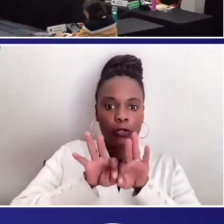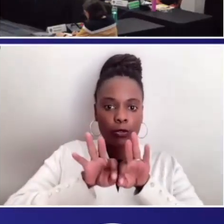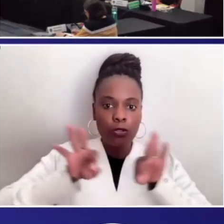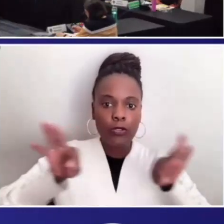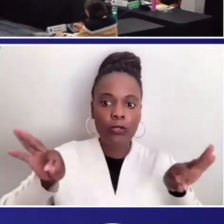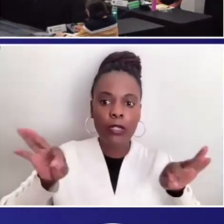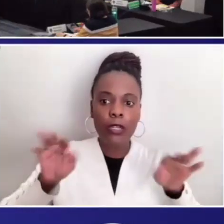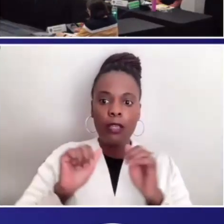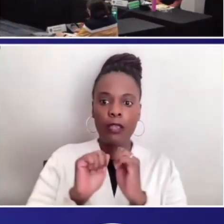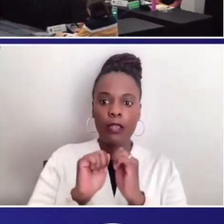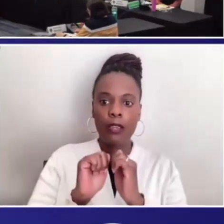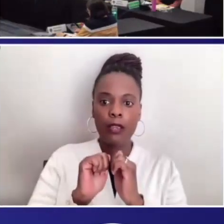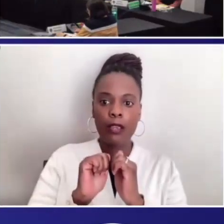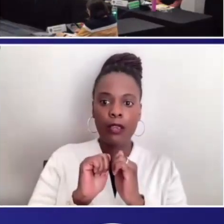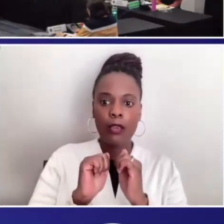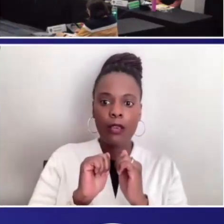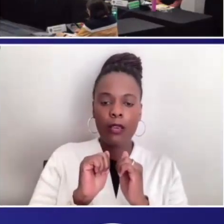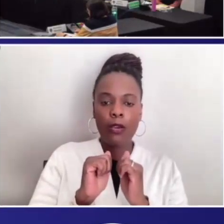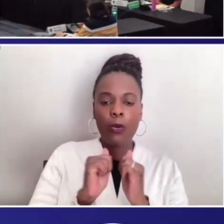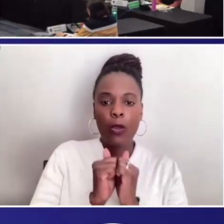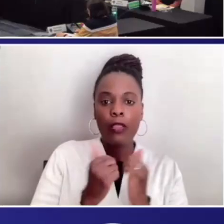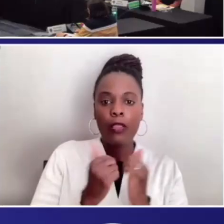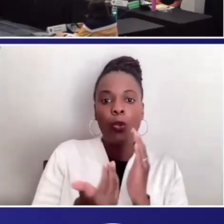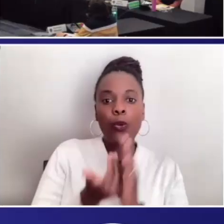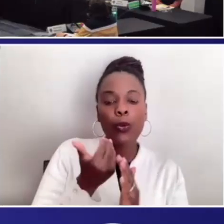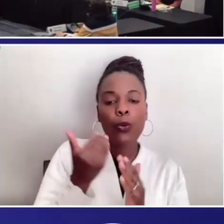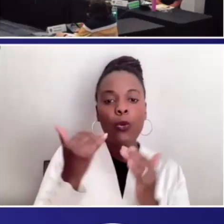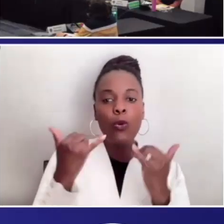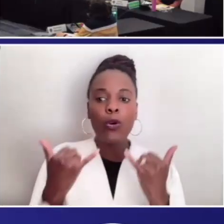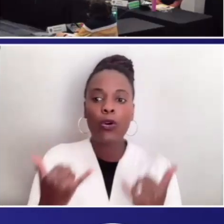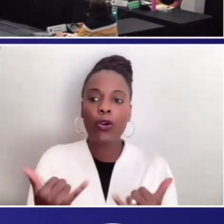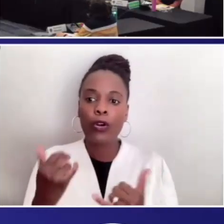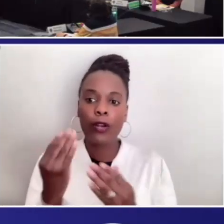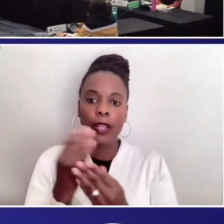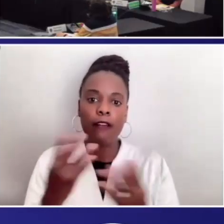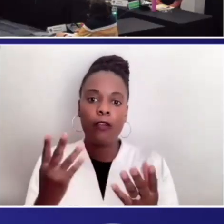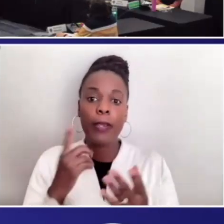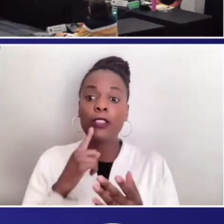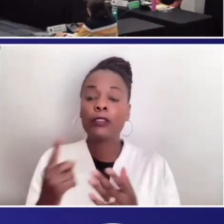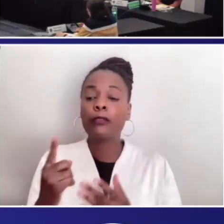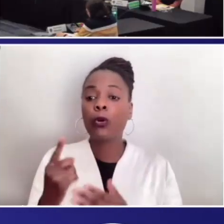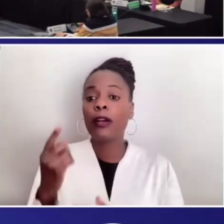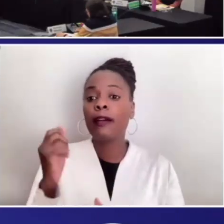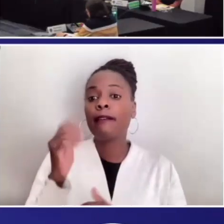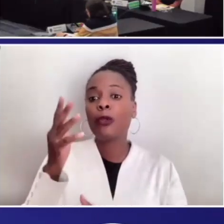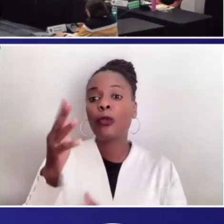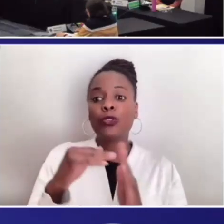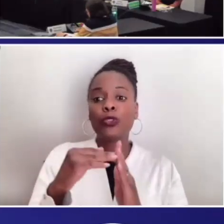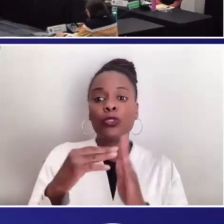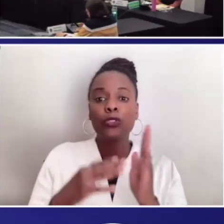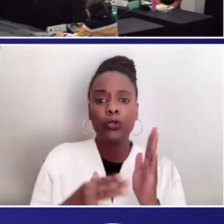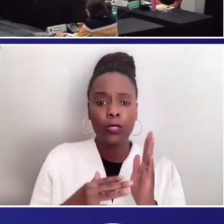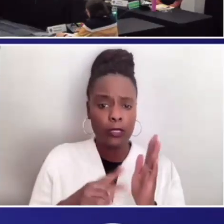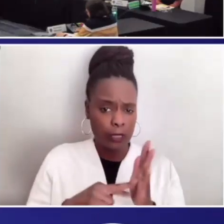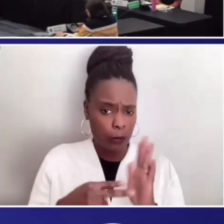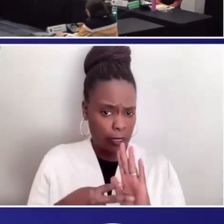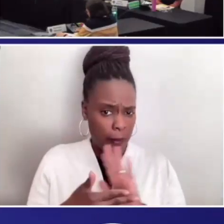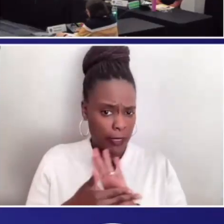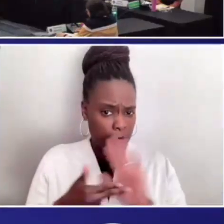new or current information to the prospective or current students about this designation. Do I have that correct? Does that make sense?